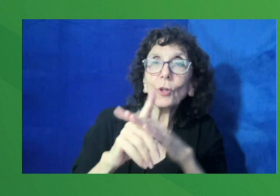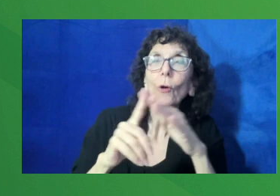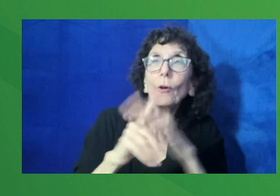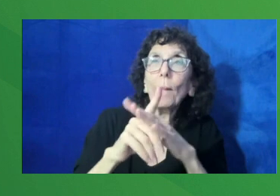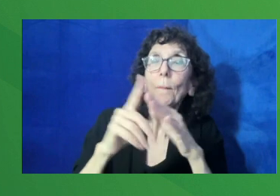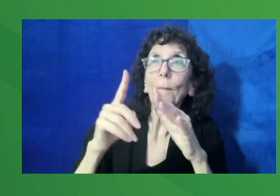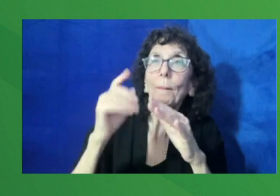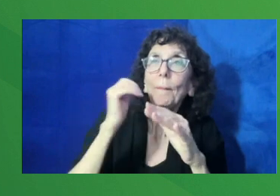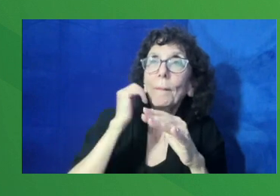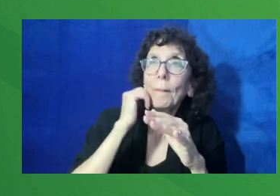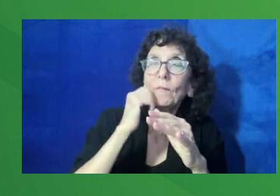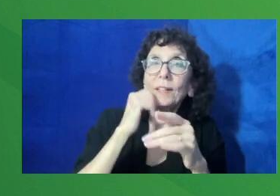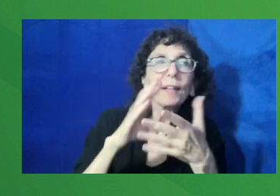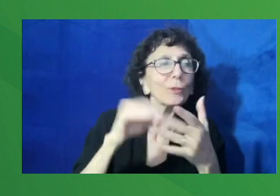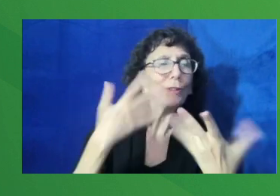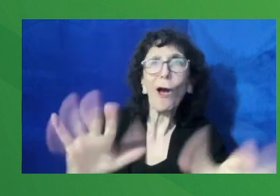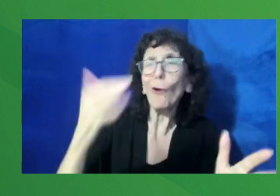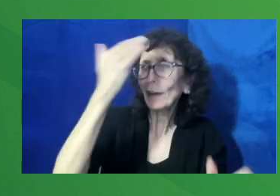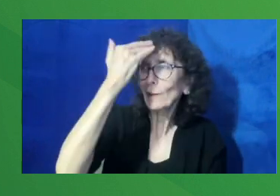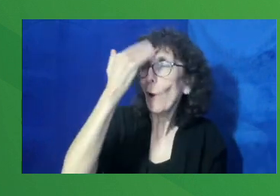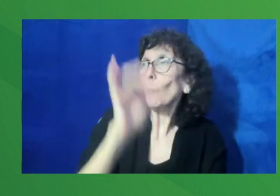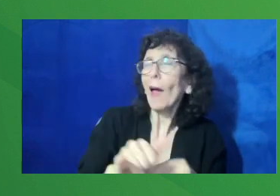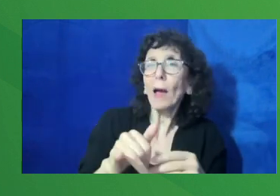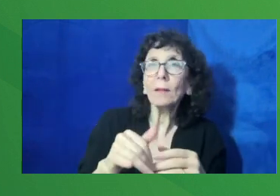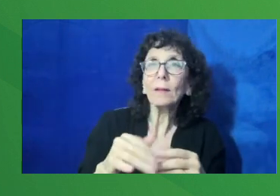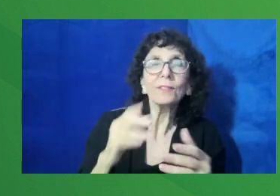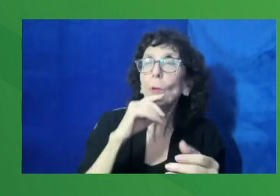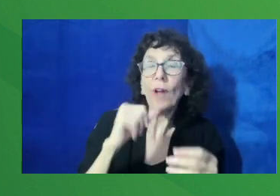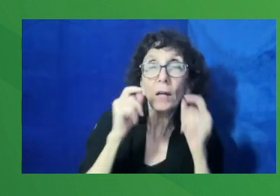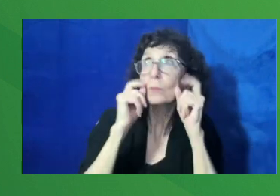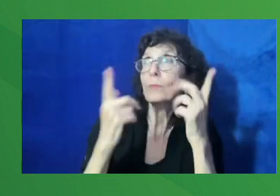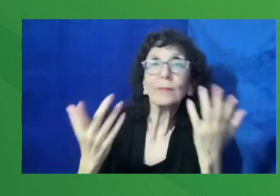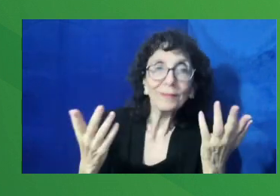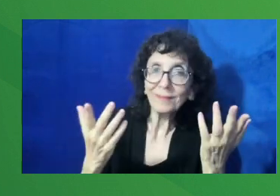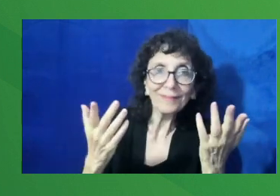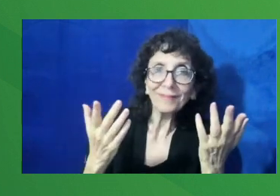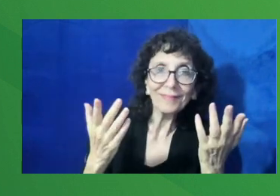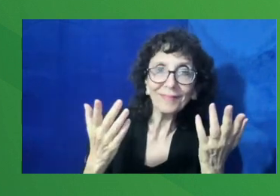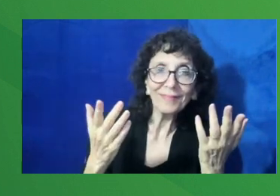like, yeah, yeah, yeah, we already know this. But the idea here is it should not be something that's